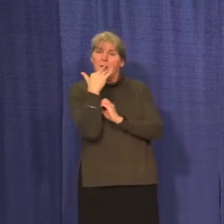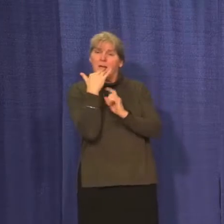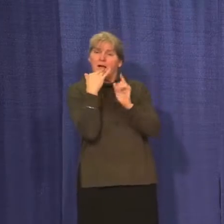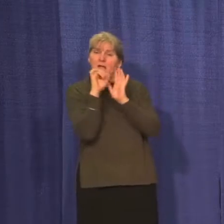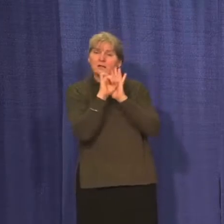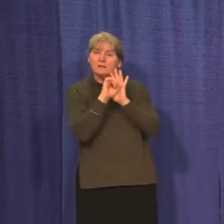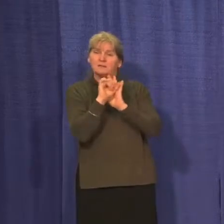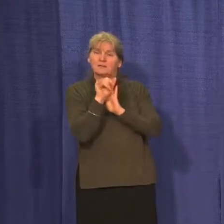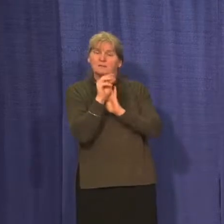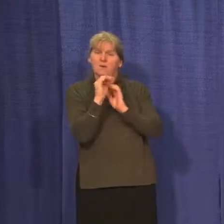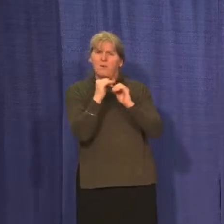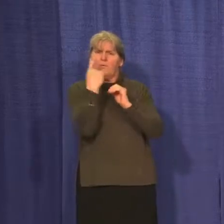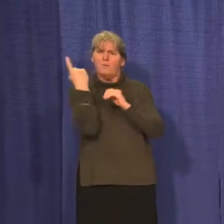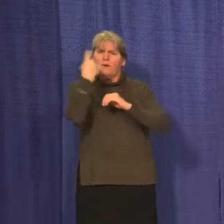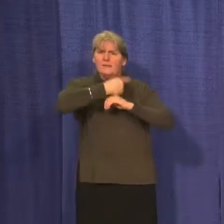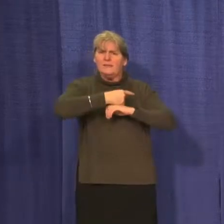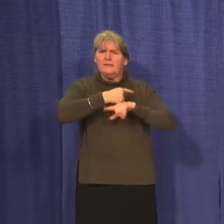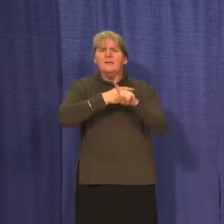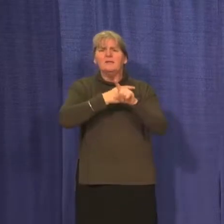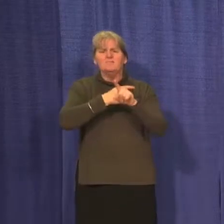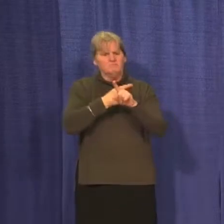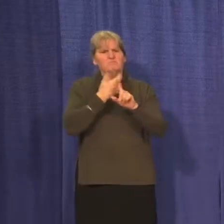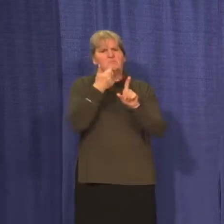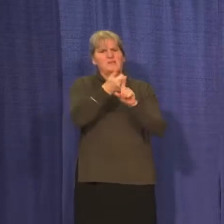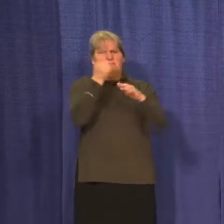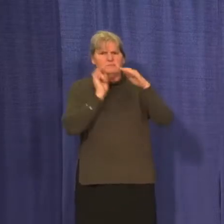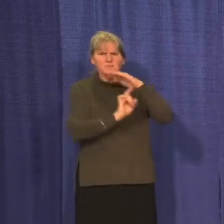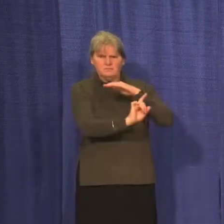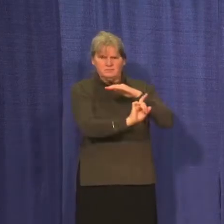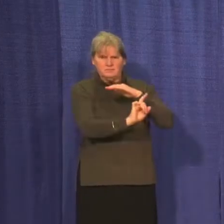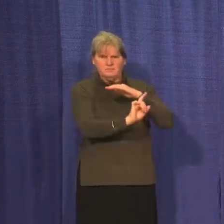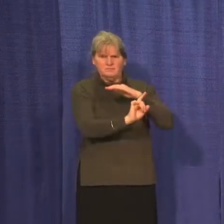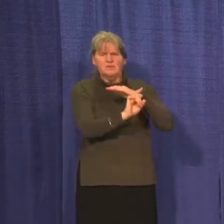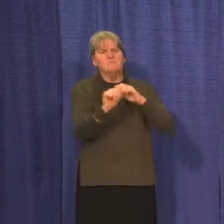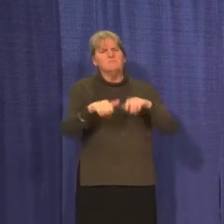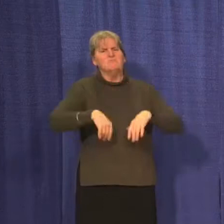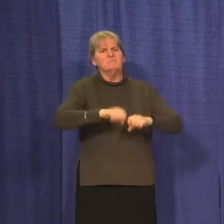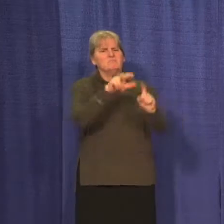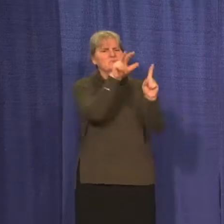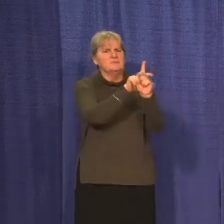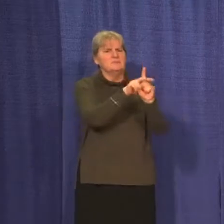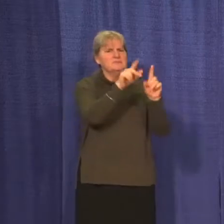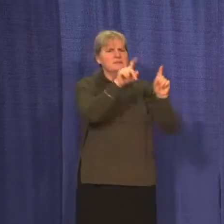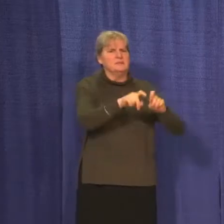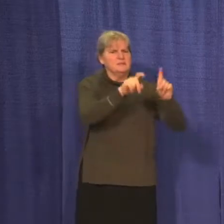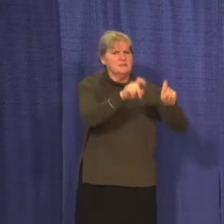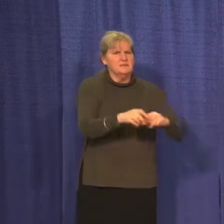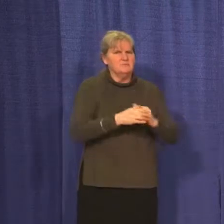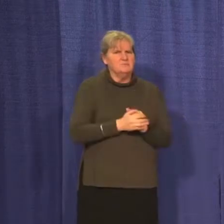yellow symptoms persisting more than a day, you need to self isolate and arrange for testing.